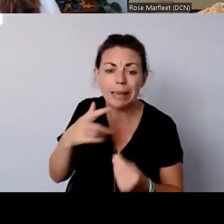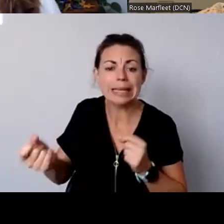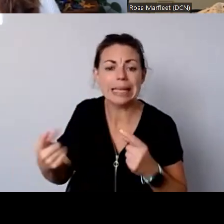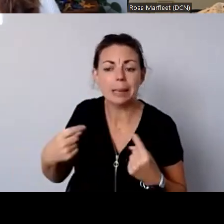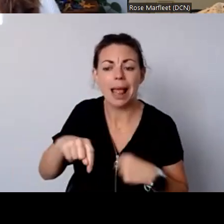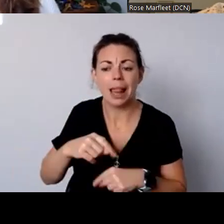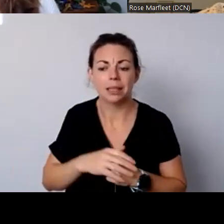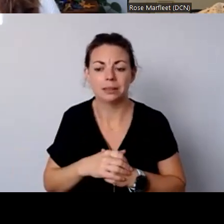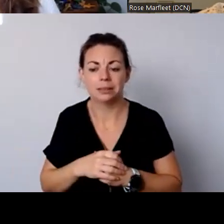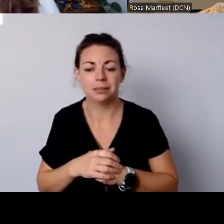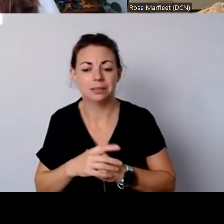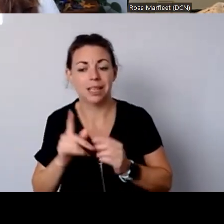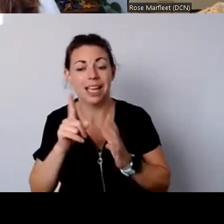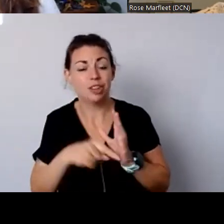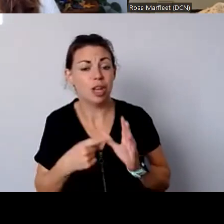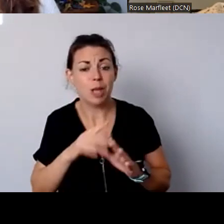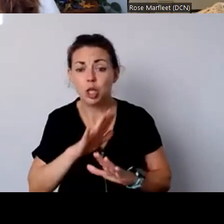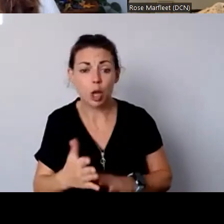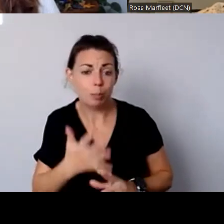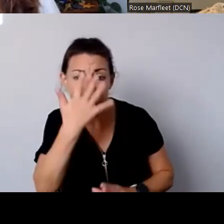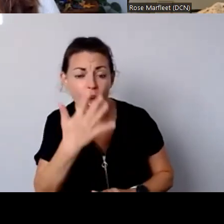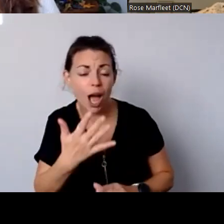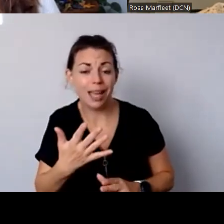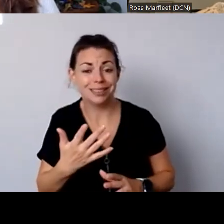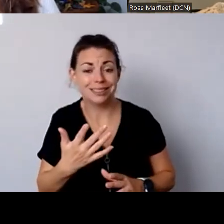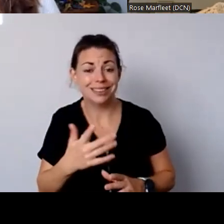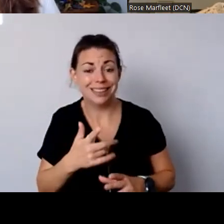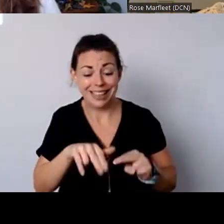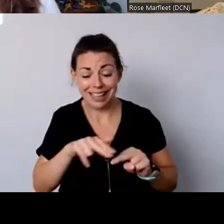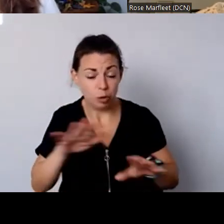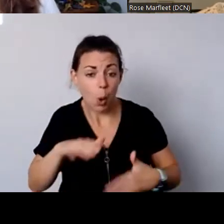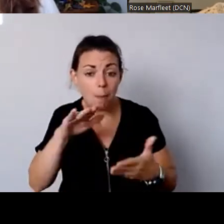Don't be shy, you've got to be in it to win it, so get your applications in.